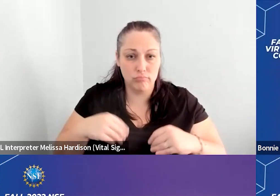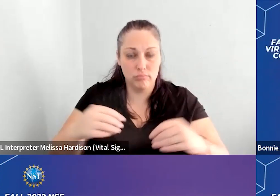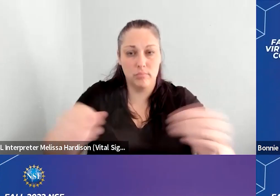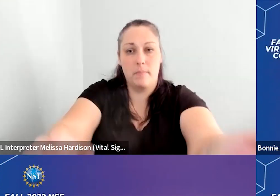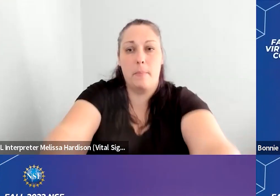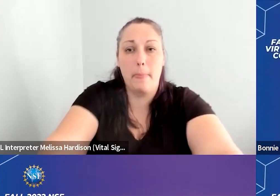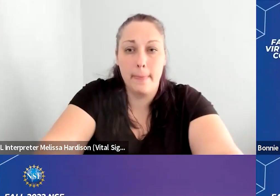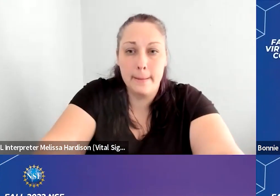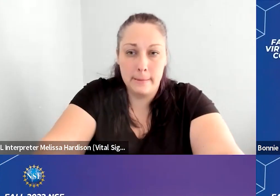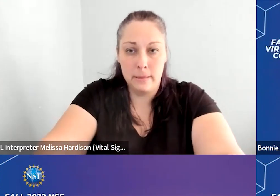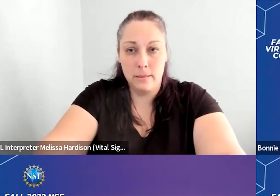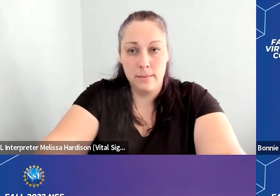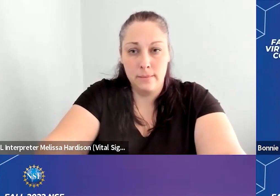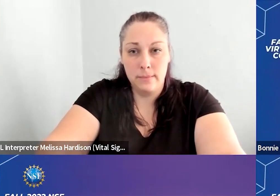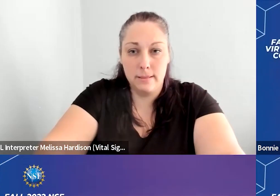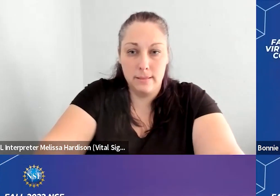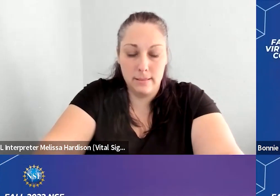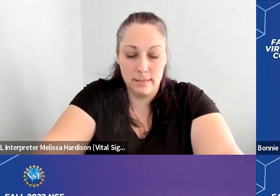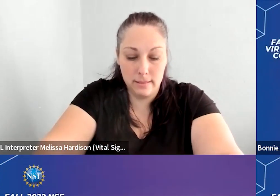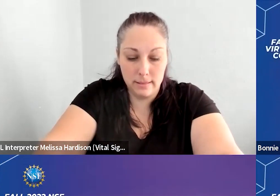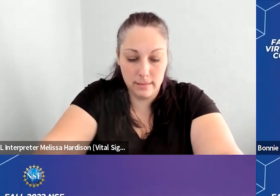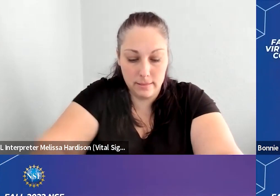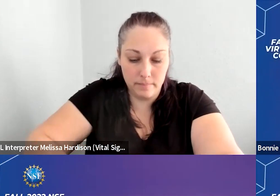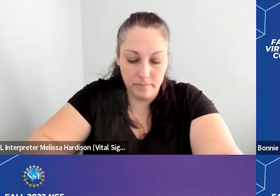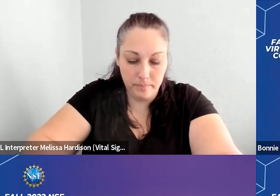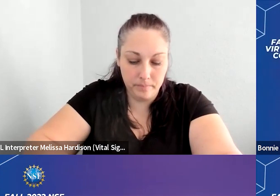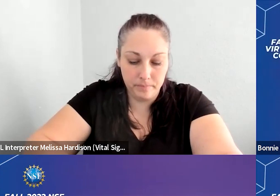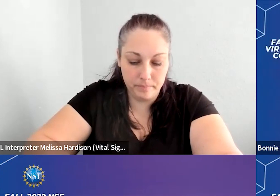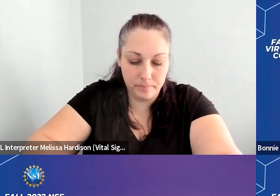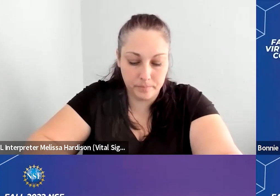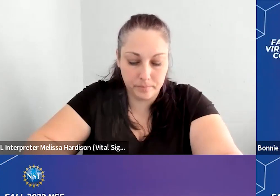Right. Exactly. Okay. Alright.